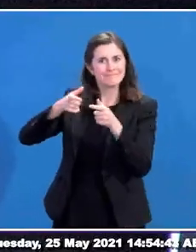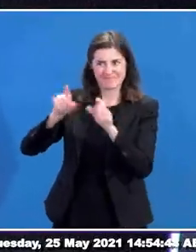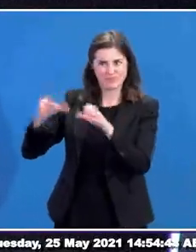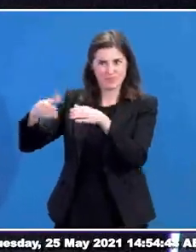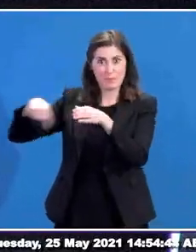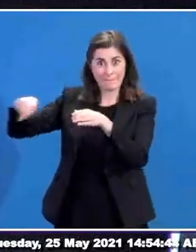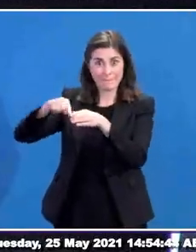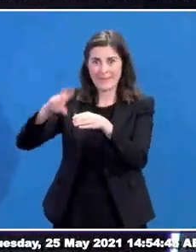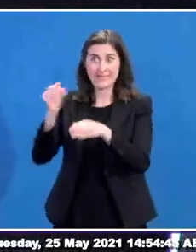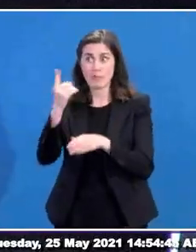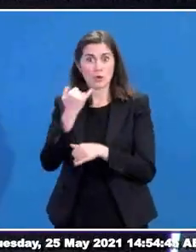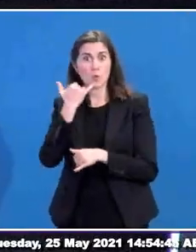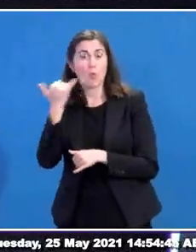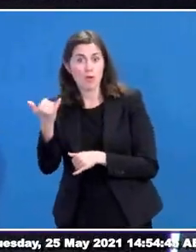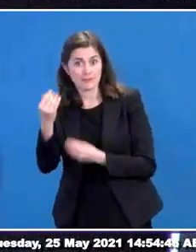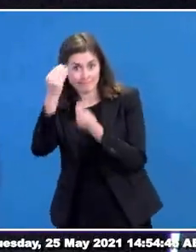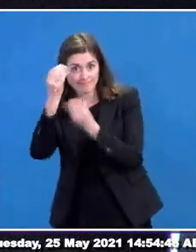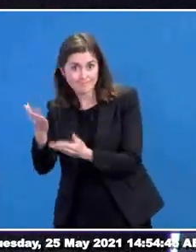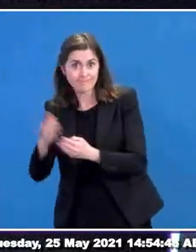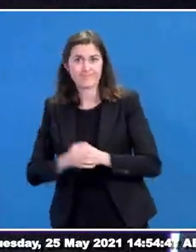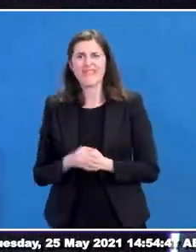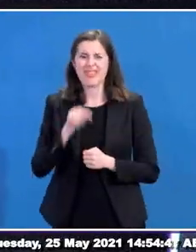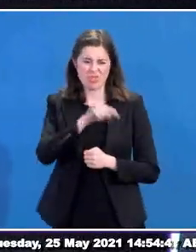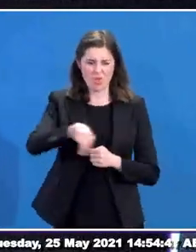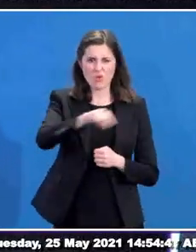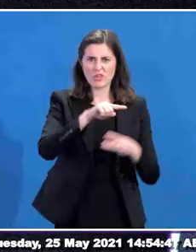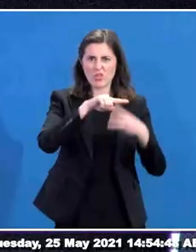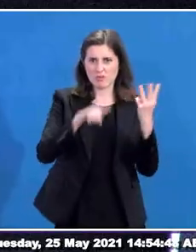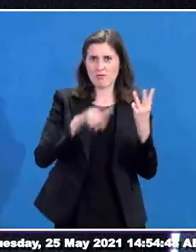That's the first set of reports, the first three.